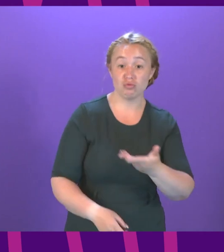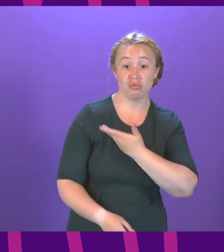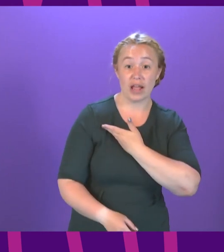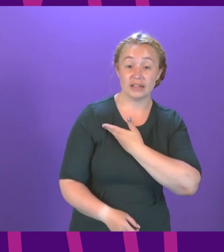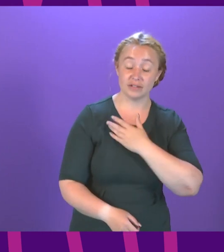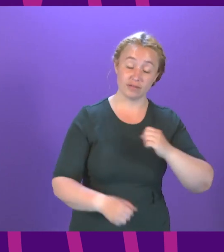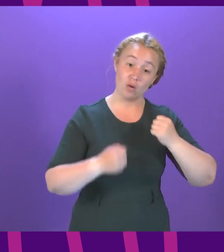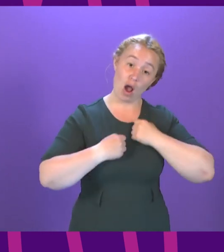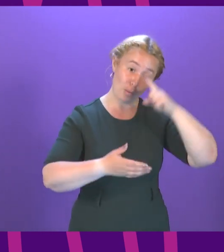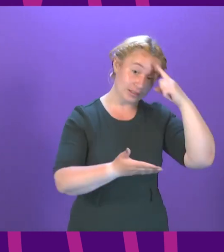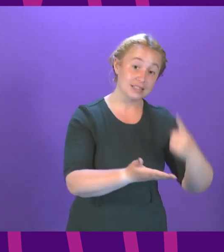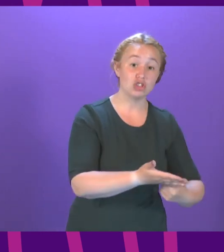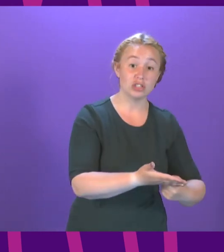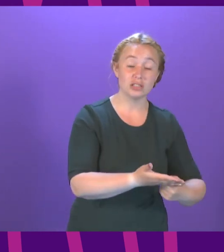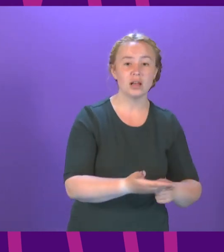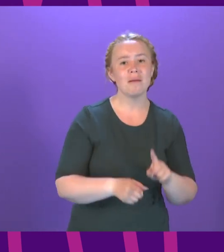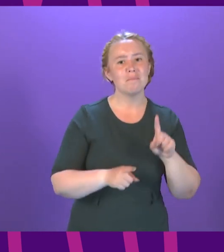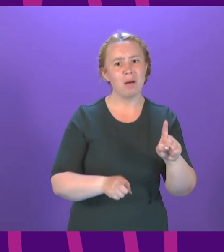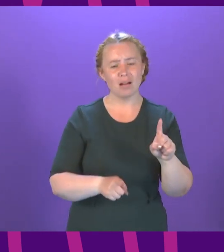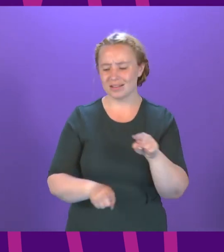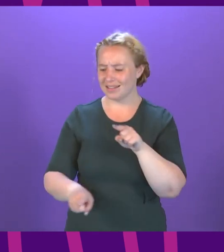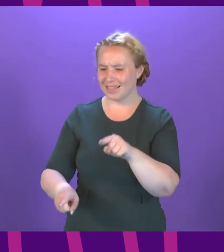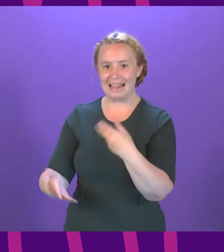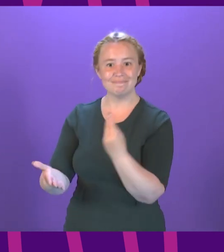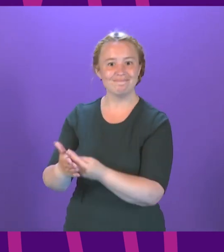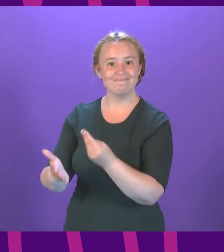own decisions, but if the UK Government holds the cards with regard to financial support and